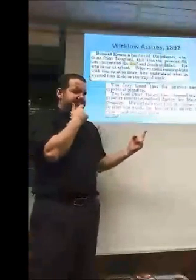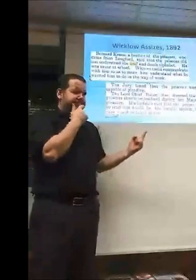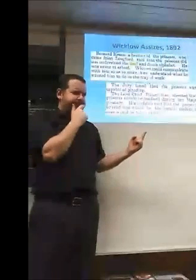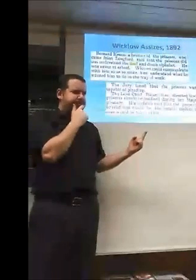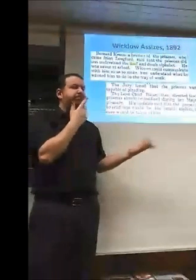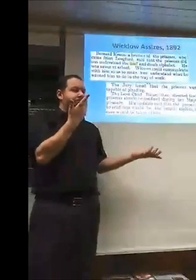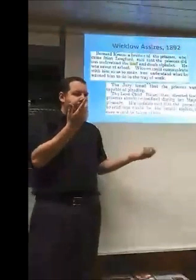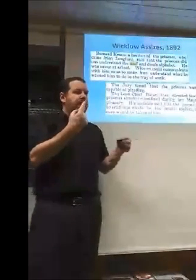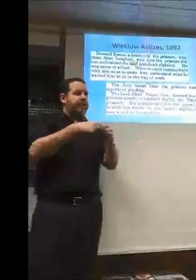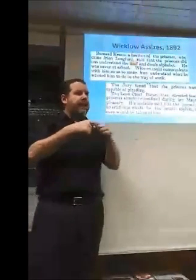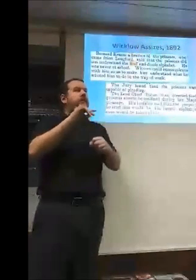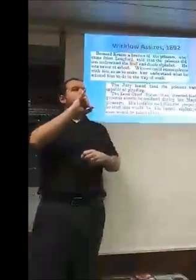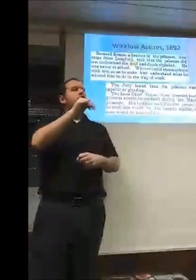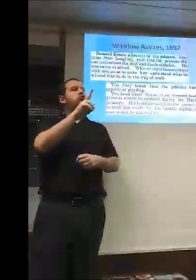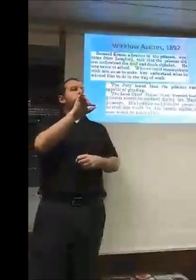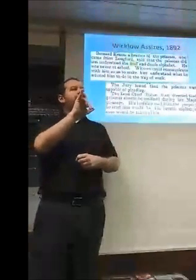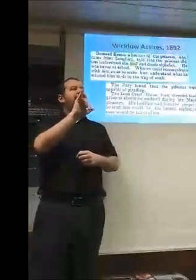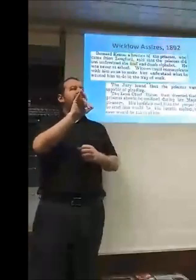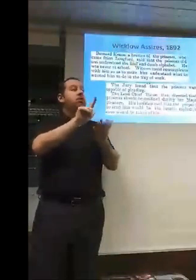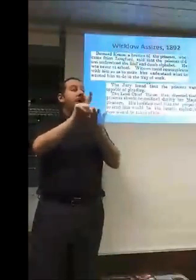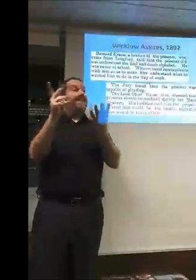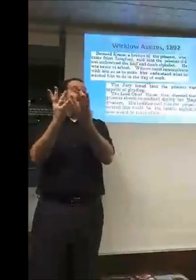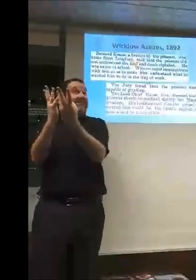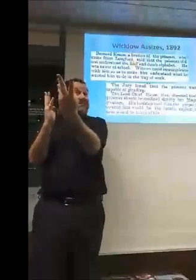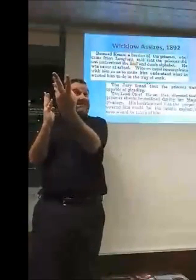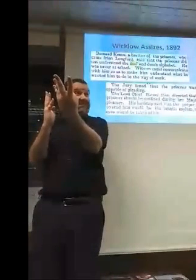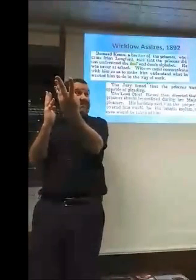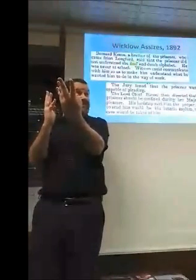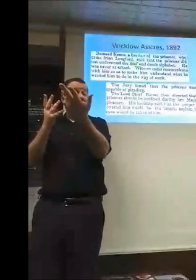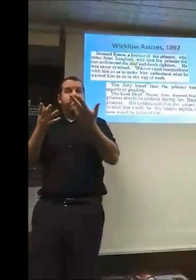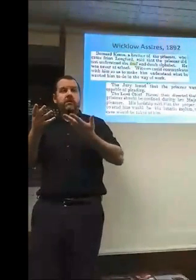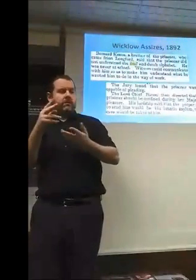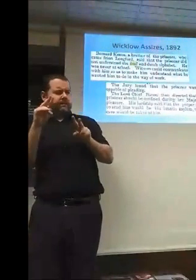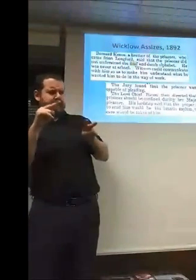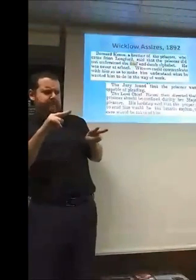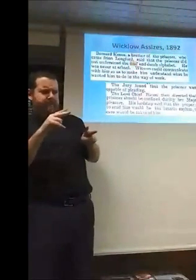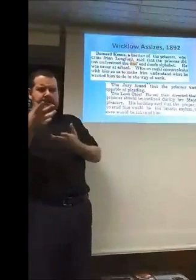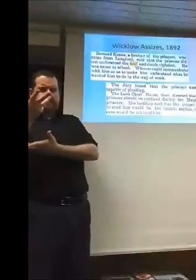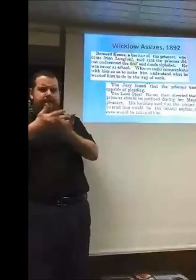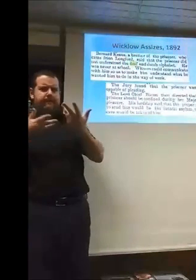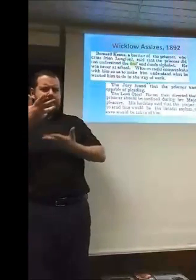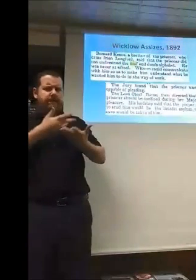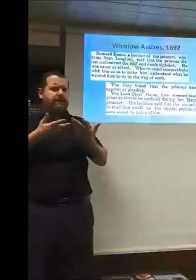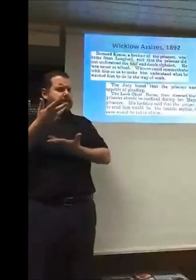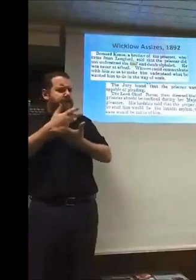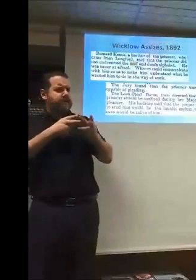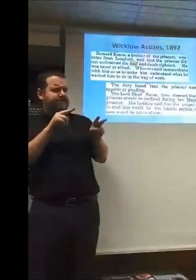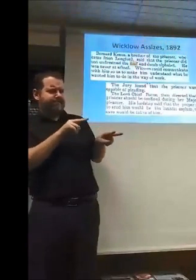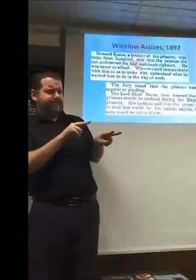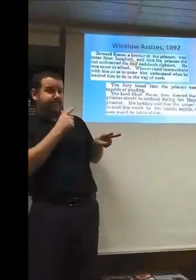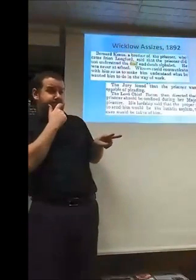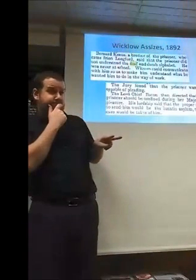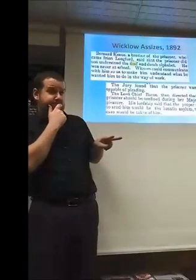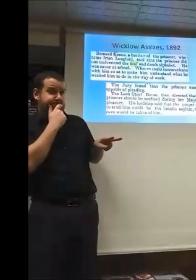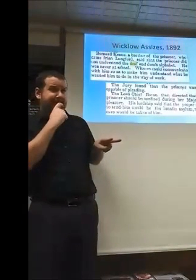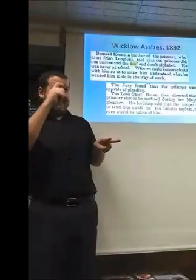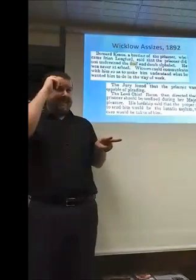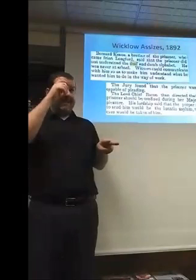So as you can see here he is down as deaf mute on the record and he was a labor man